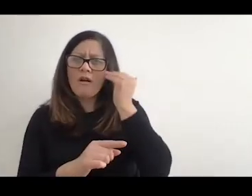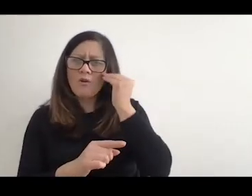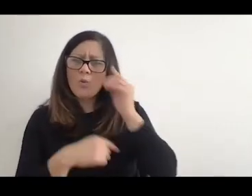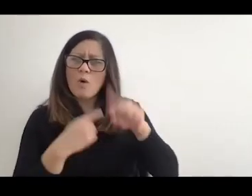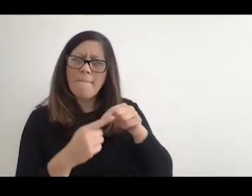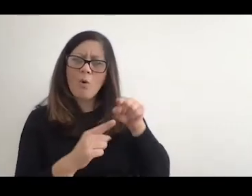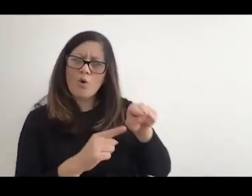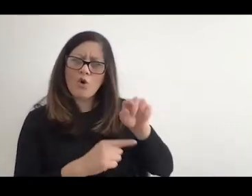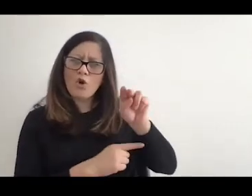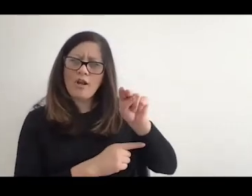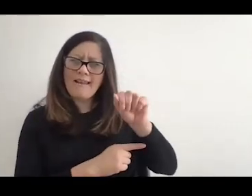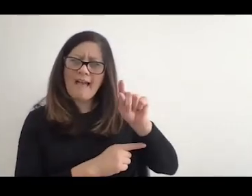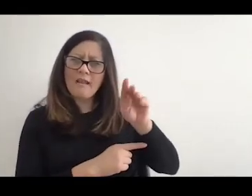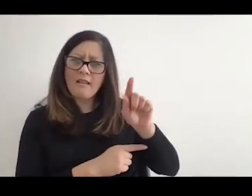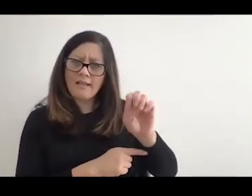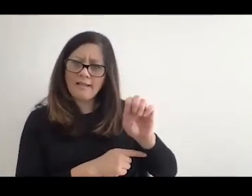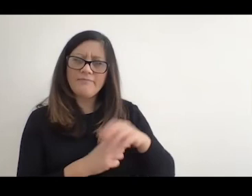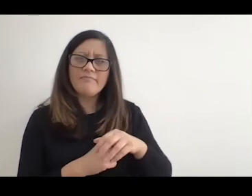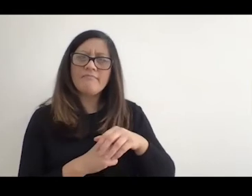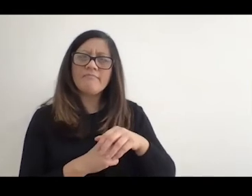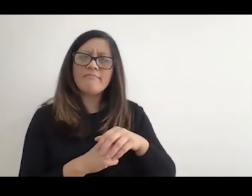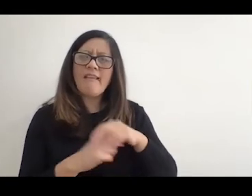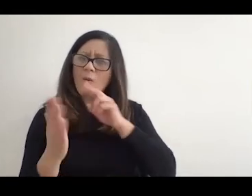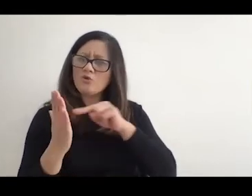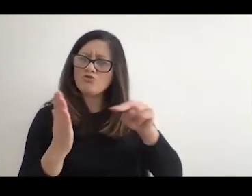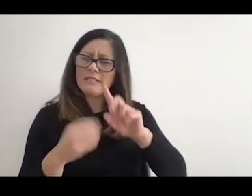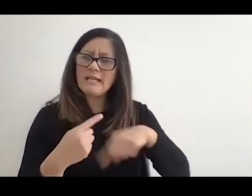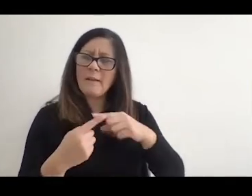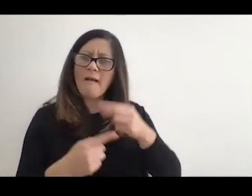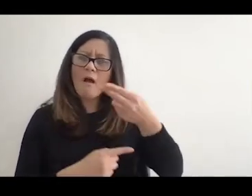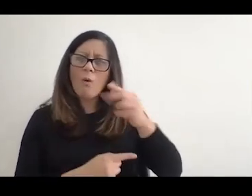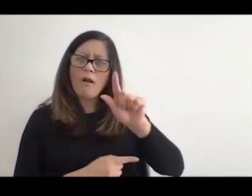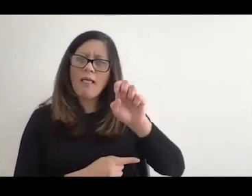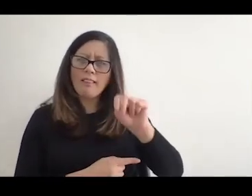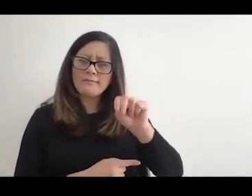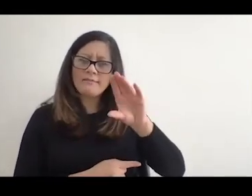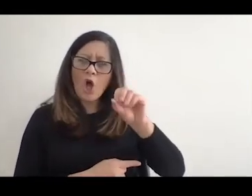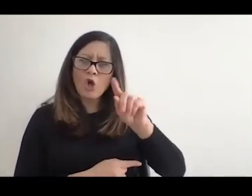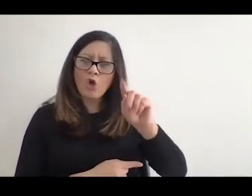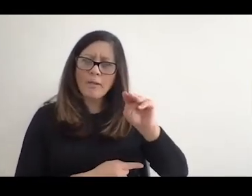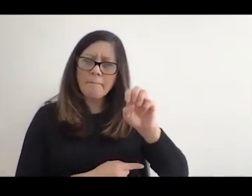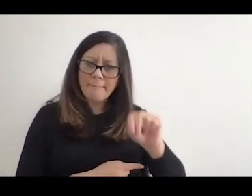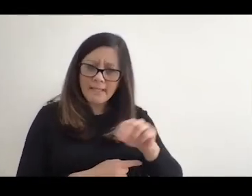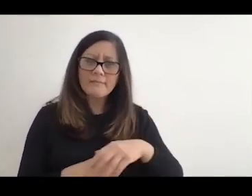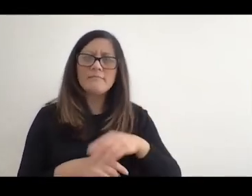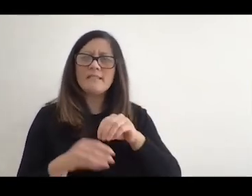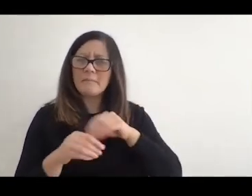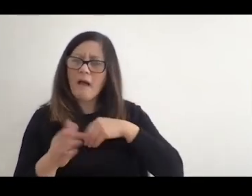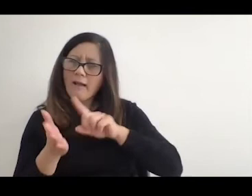I also have been reading about Helen Cookman and dissertations. I've been reading about Helen Cookman an